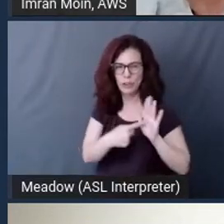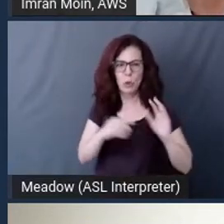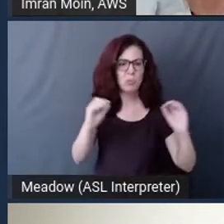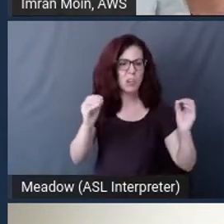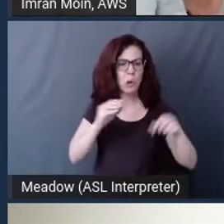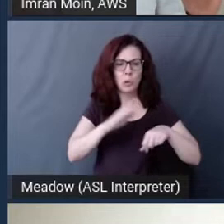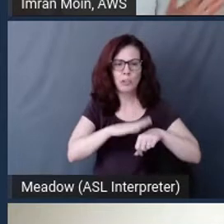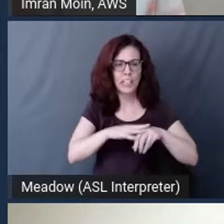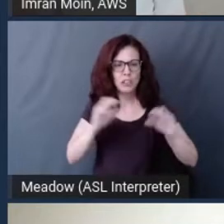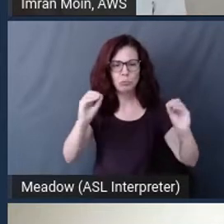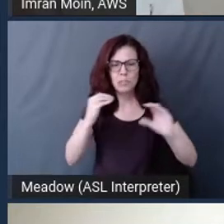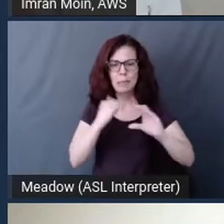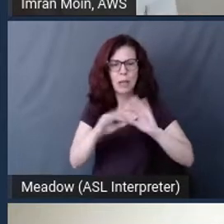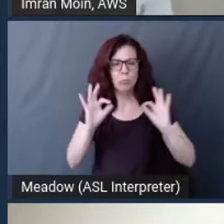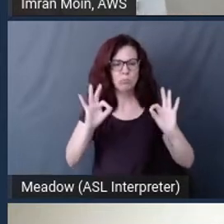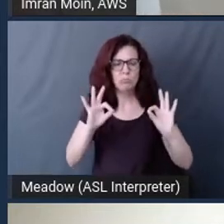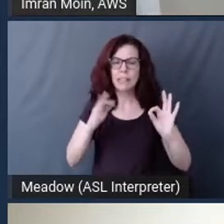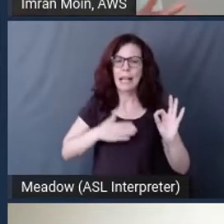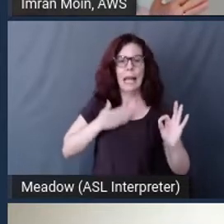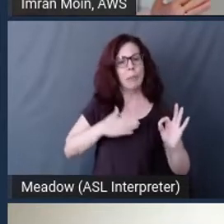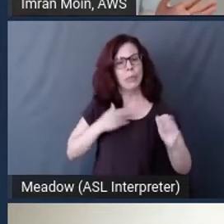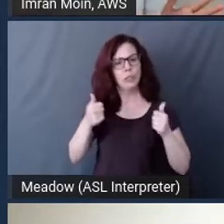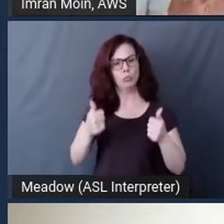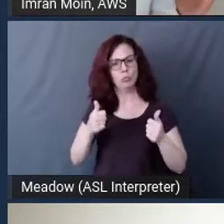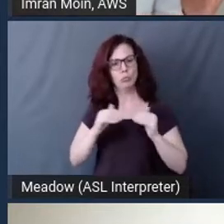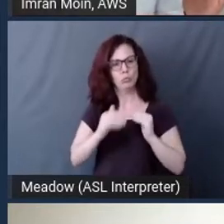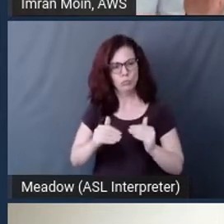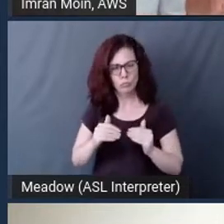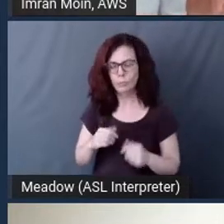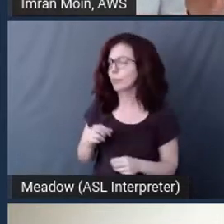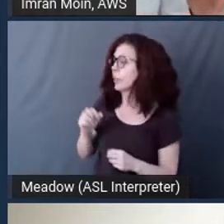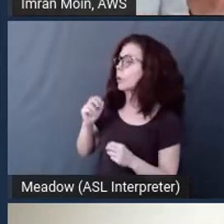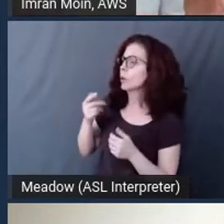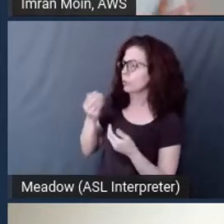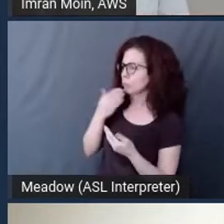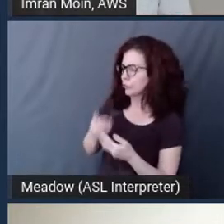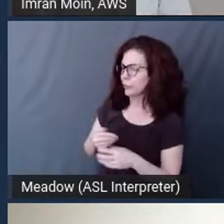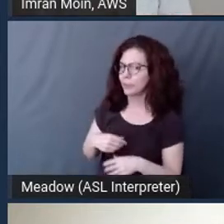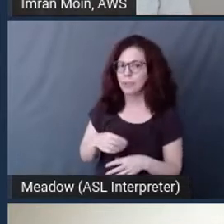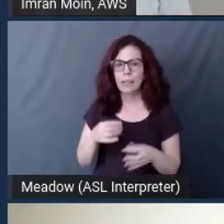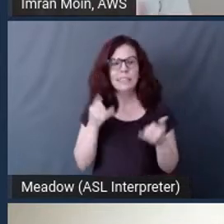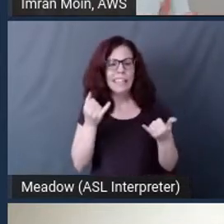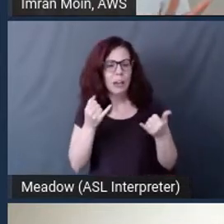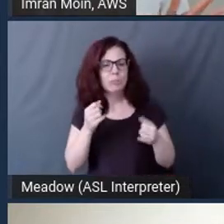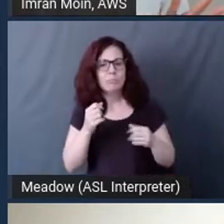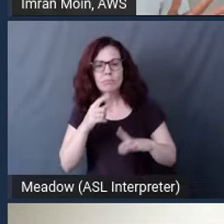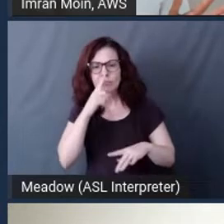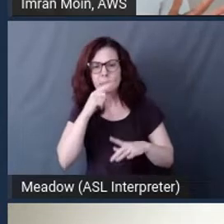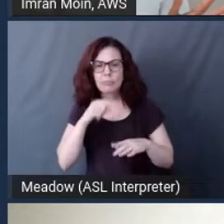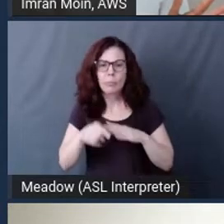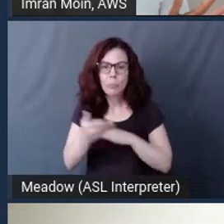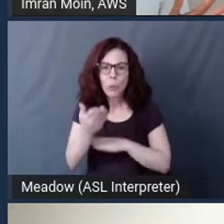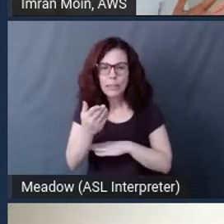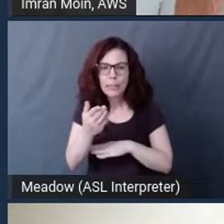Everything is great. This is a happy state, okay. Good. Now it's morning, eight o'clock, the store opens,